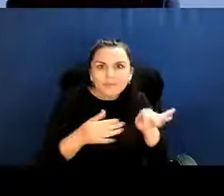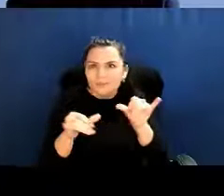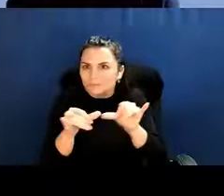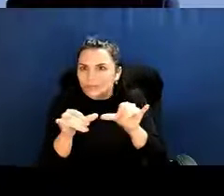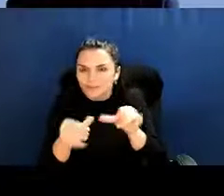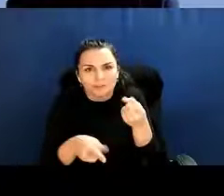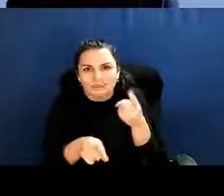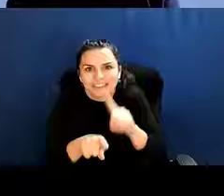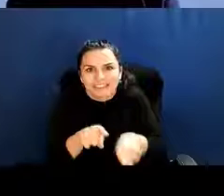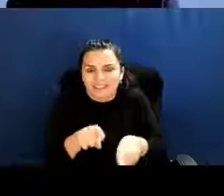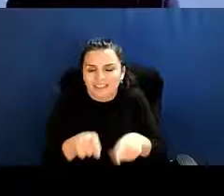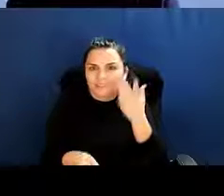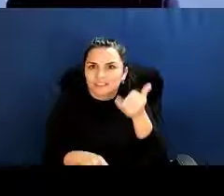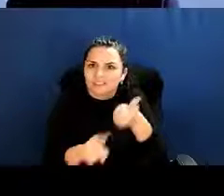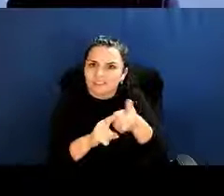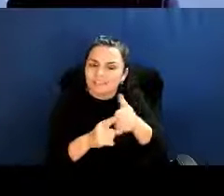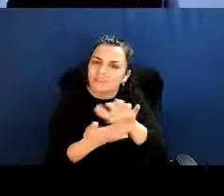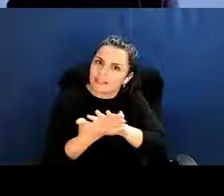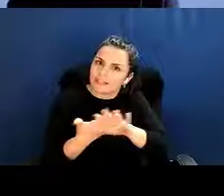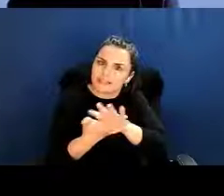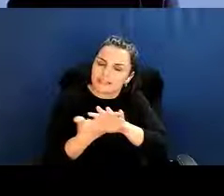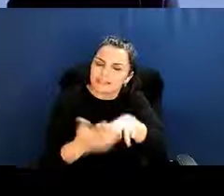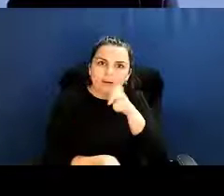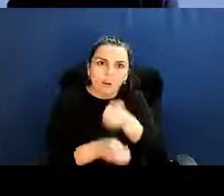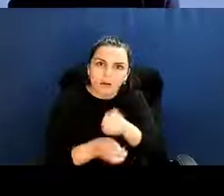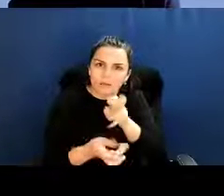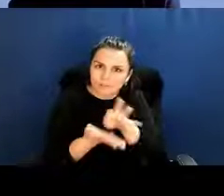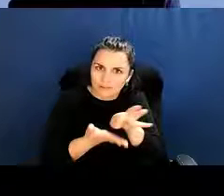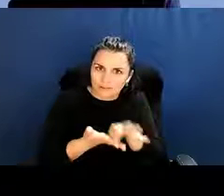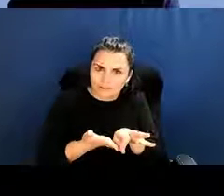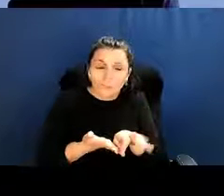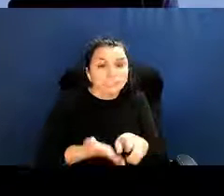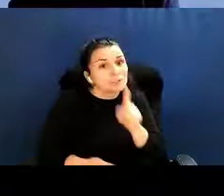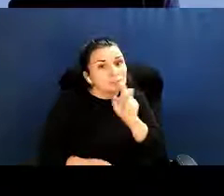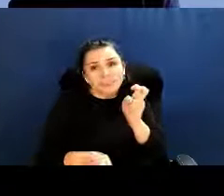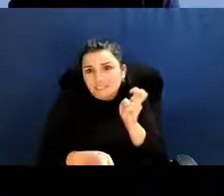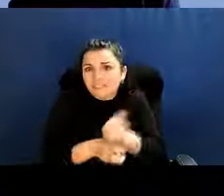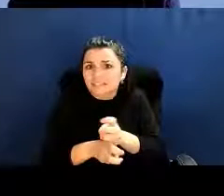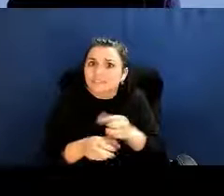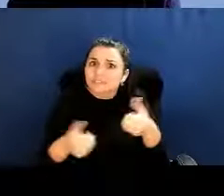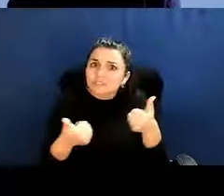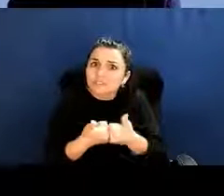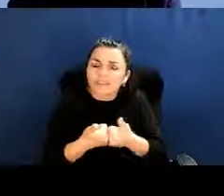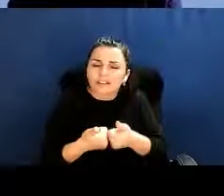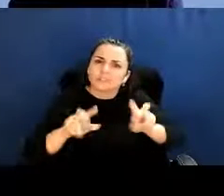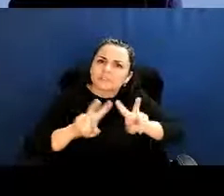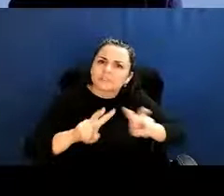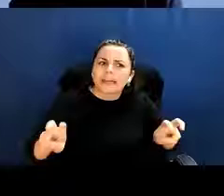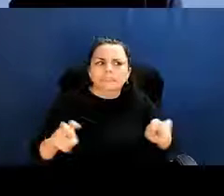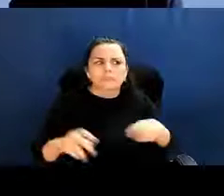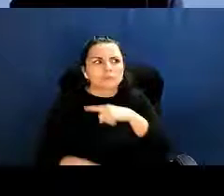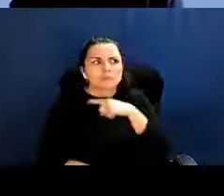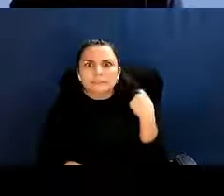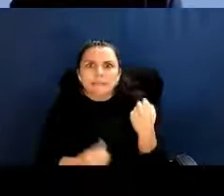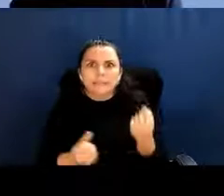And so it could be very difficult for us to assess risk. Fortunately the regulations do provide us some tools